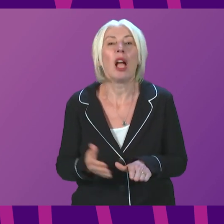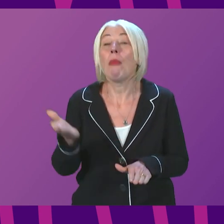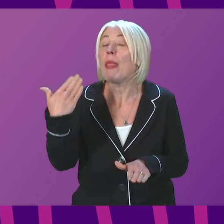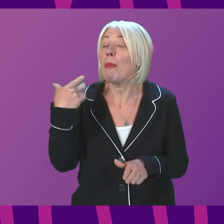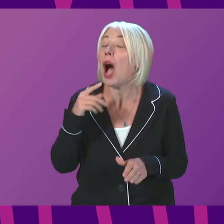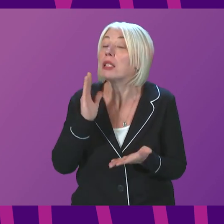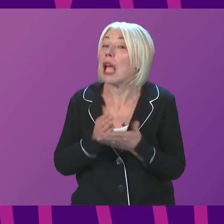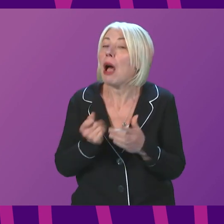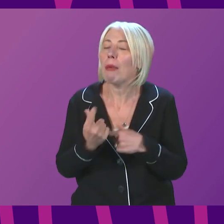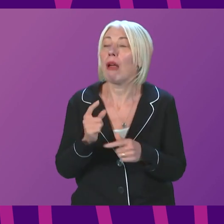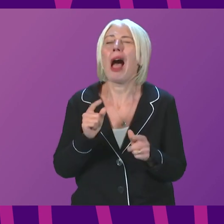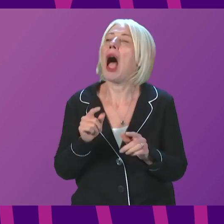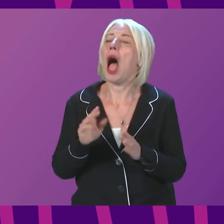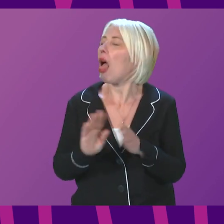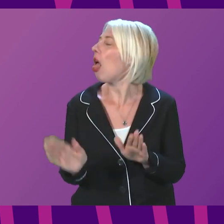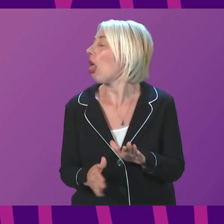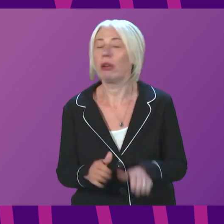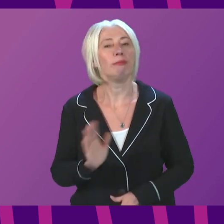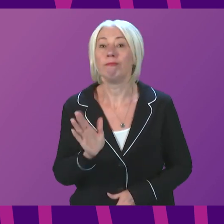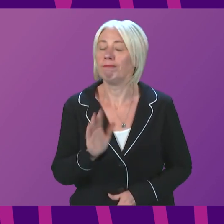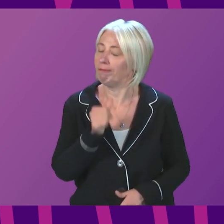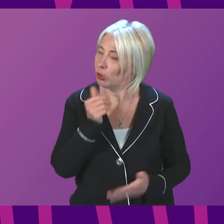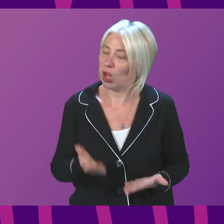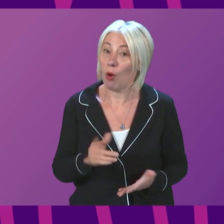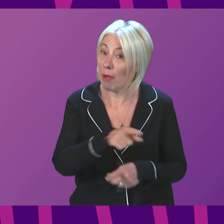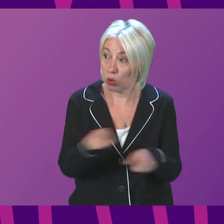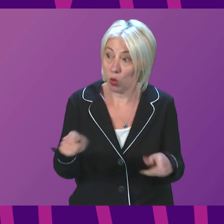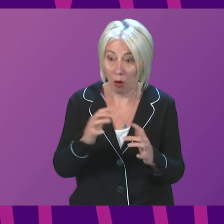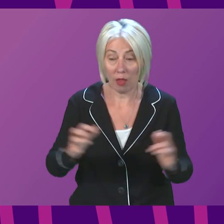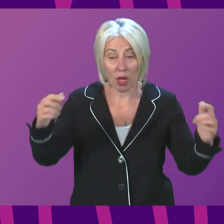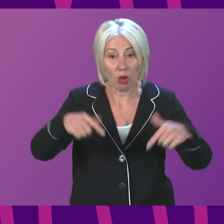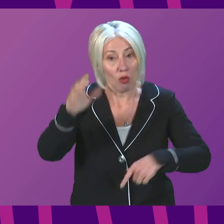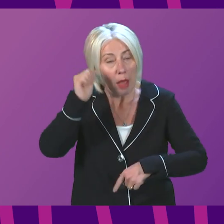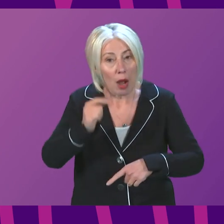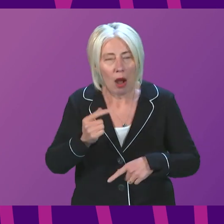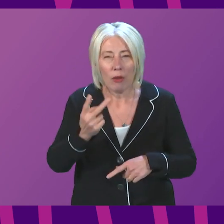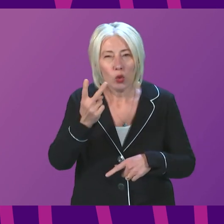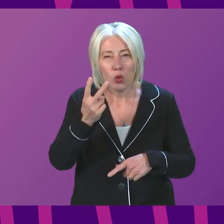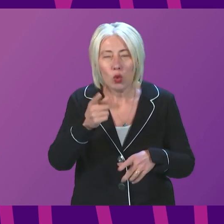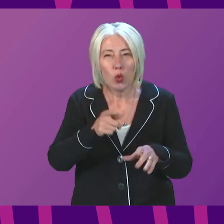I am sure that everybody in the chamber remembers the two years—I think that it was two years,